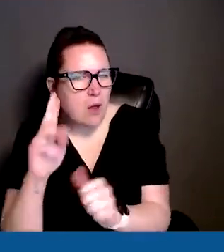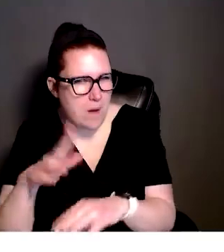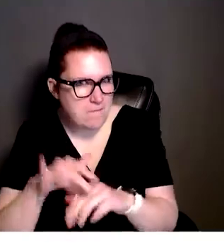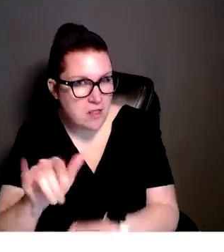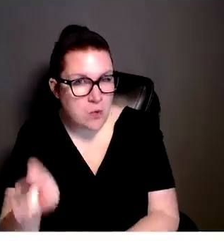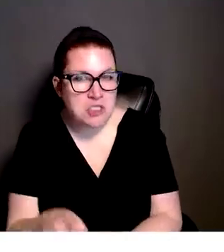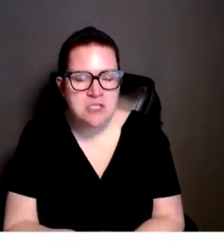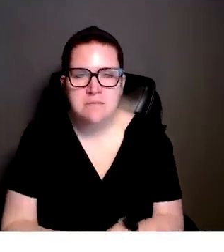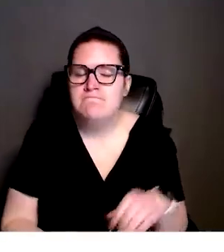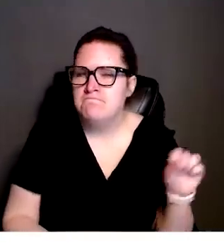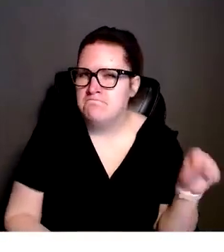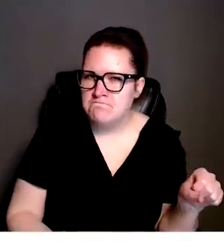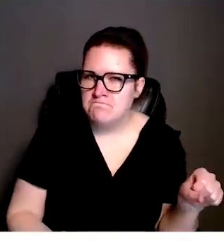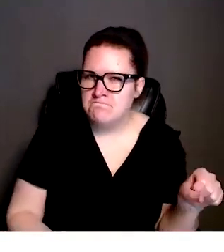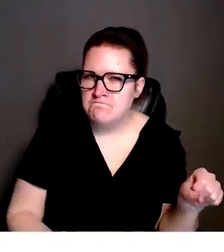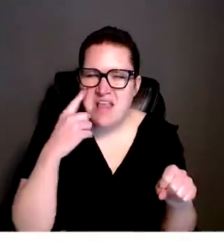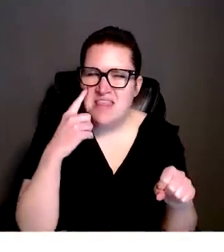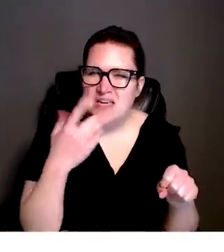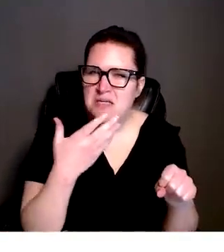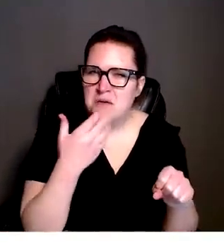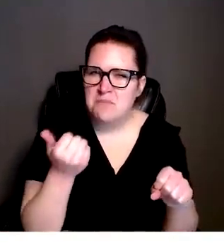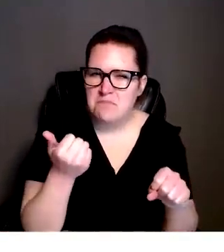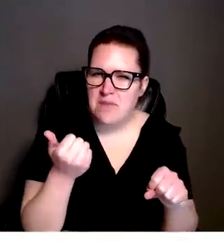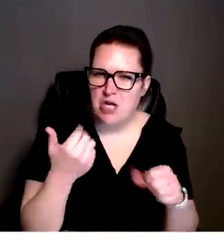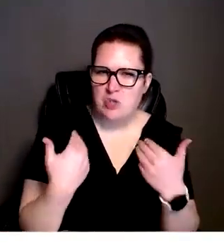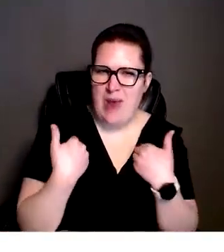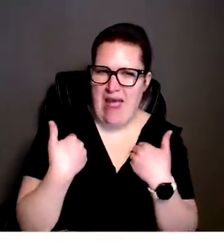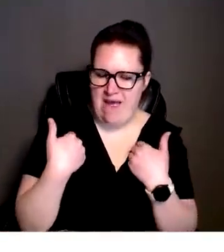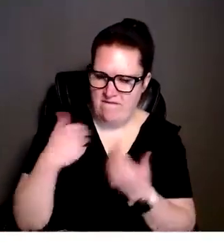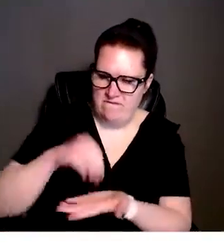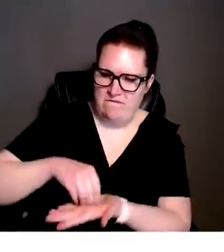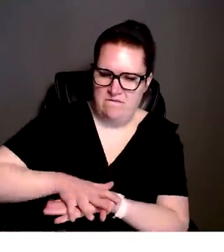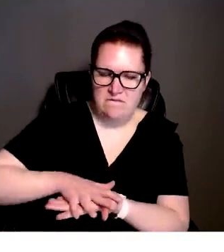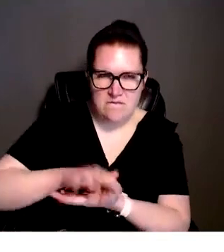[Kelly Cronin]: I think it would be good to have something in writing on that so it's clear to everyone. [Camille Anoll-Hunter]: Great.